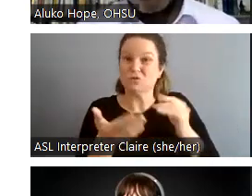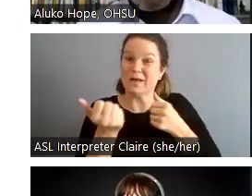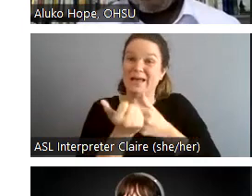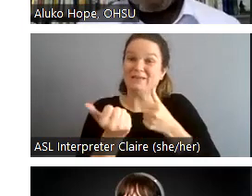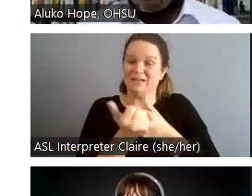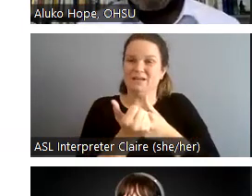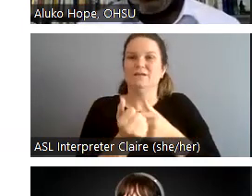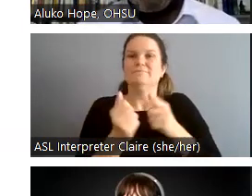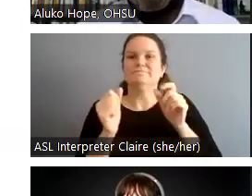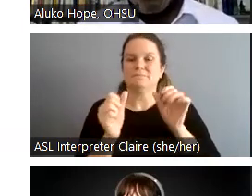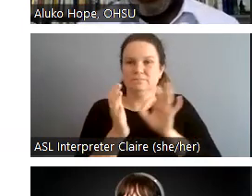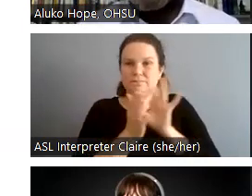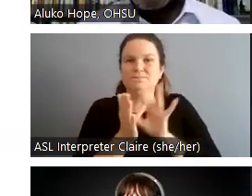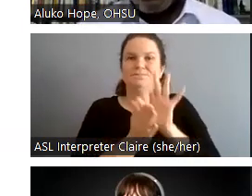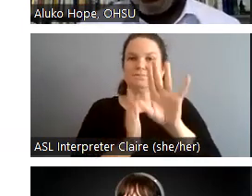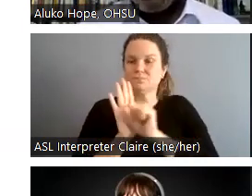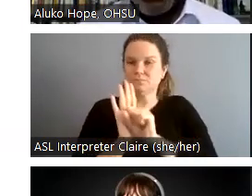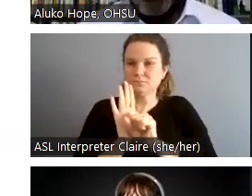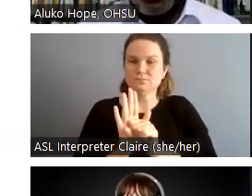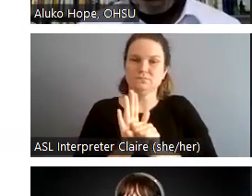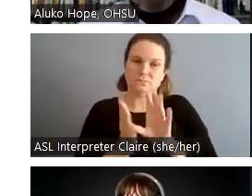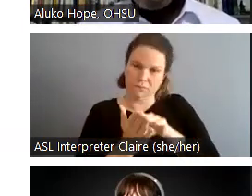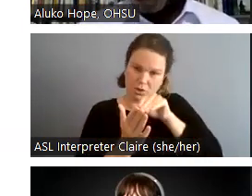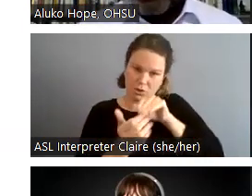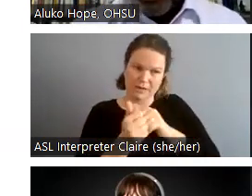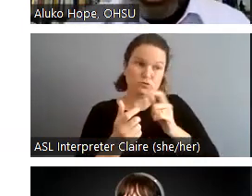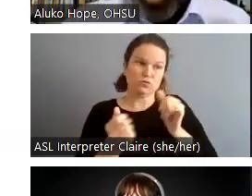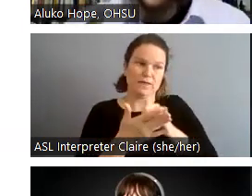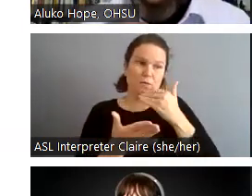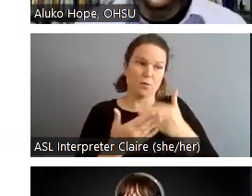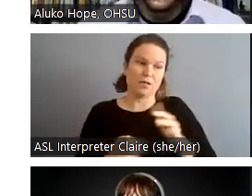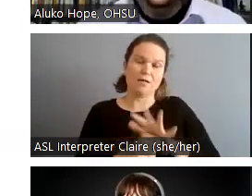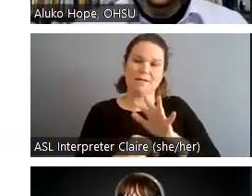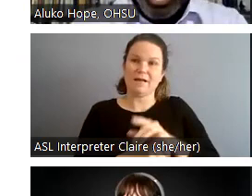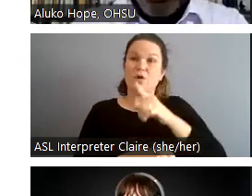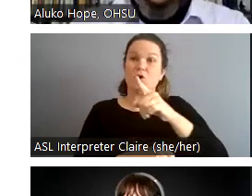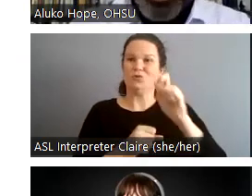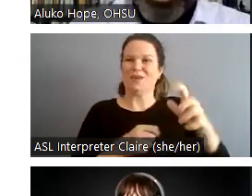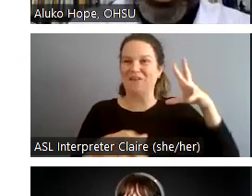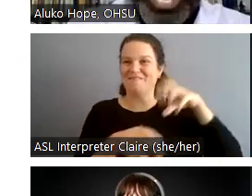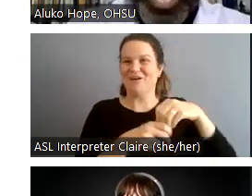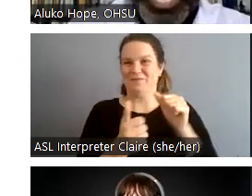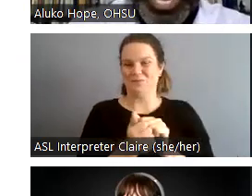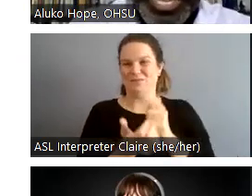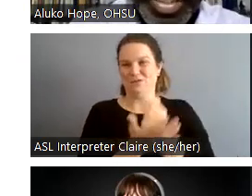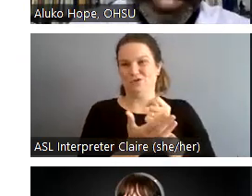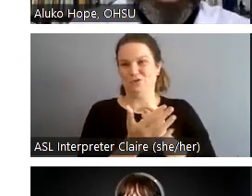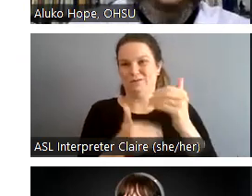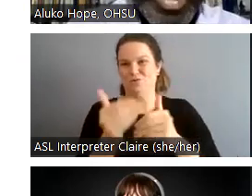follow your symptoms carefully enough and to learn how to do that well enough so that you can engage in N-of-1